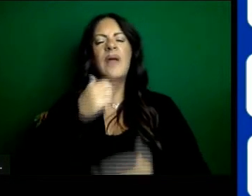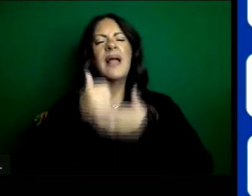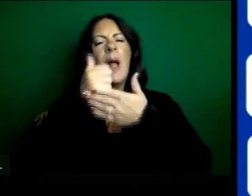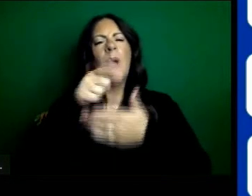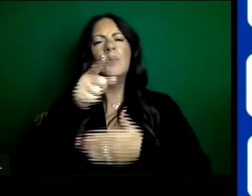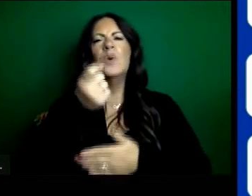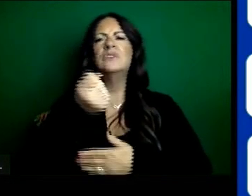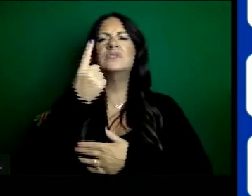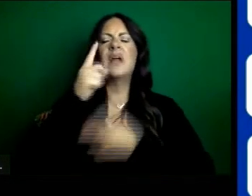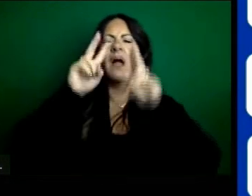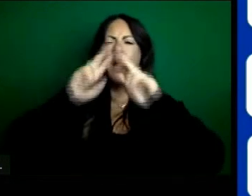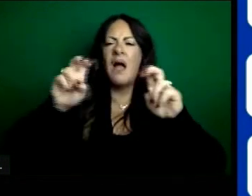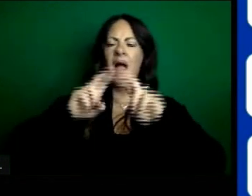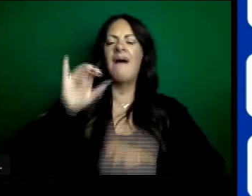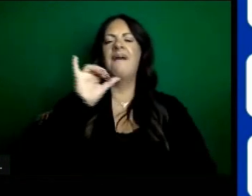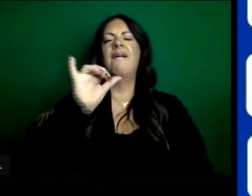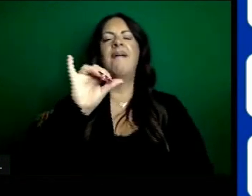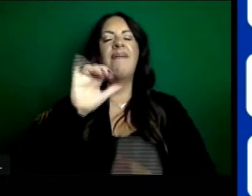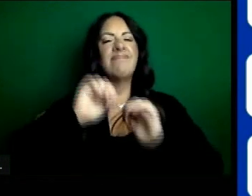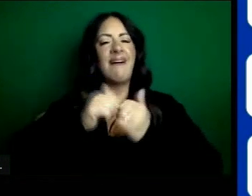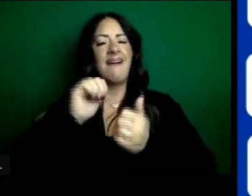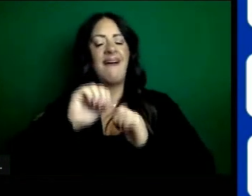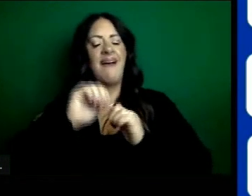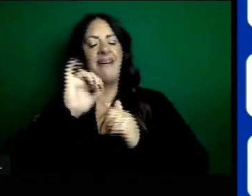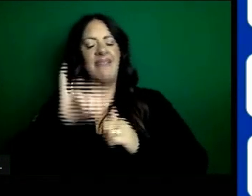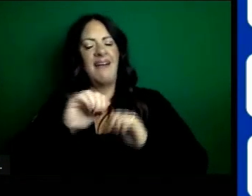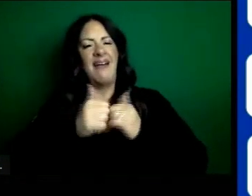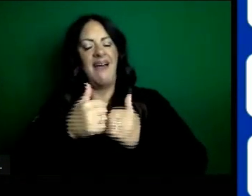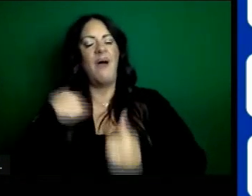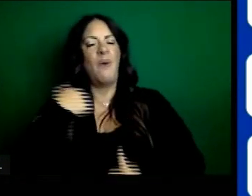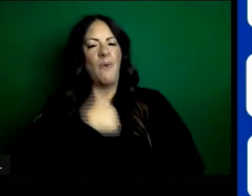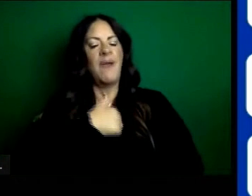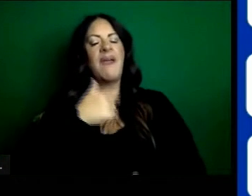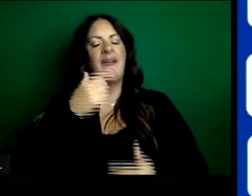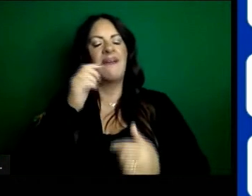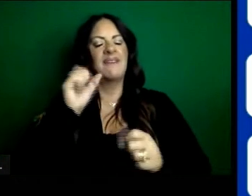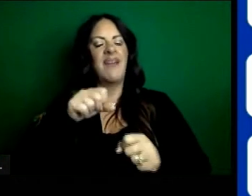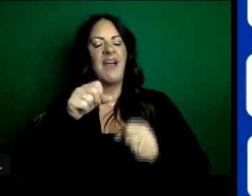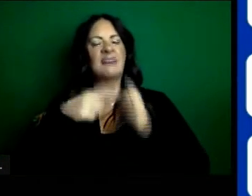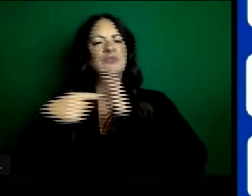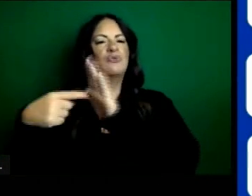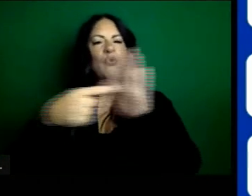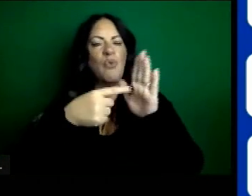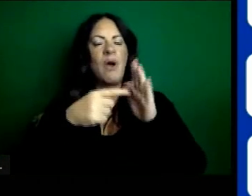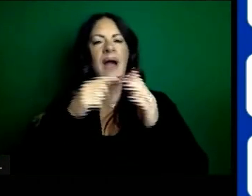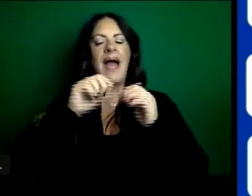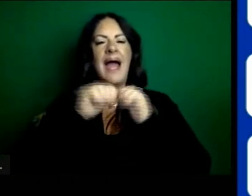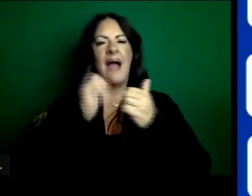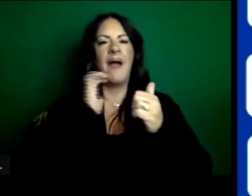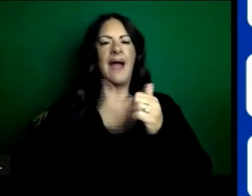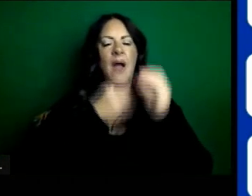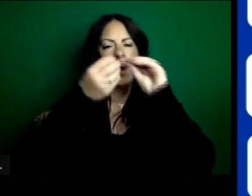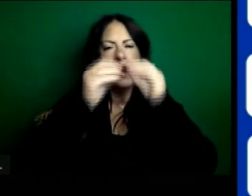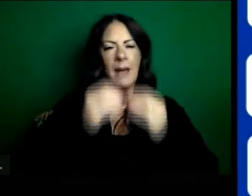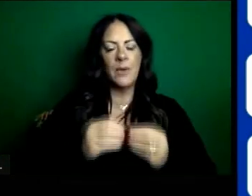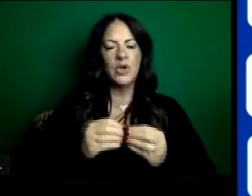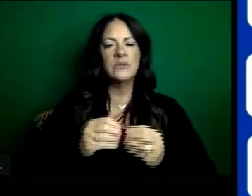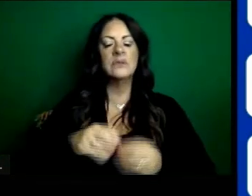TRACKING IT, I THINK IMPORTANT FOR YOU TO SORT OF GET UNDER THE HOOD A LITTLE BIT. UNDERSTAND HOW THESE PROJECTIONS ARE MADE. AGAIN, SOME PEOPLE WANT THIS TO